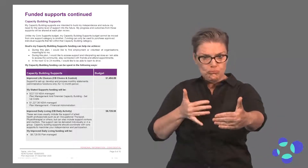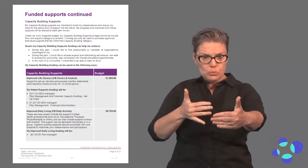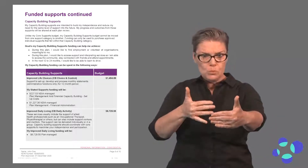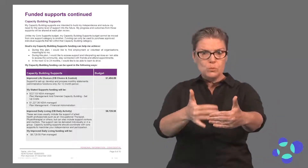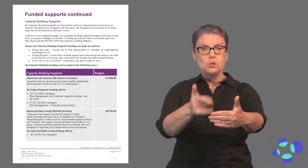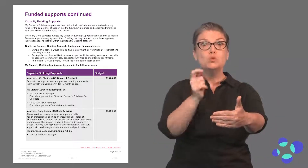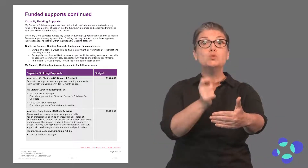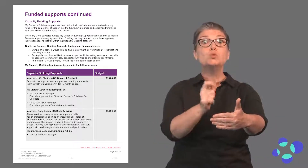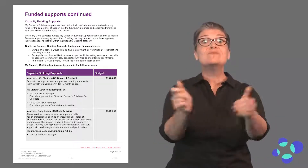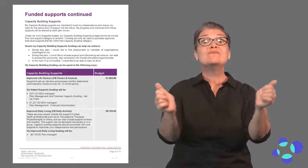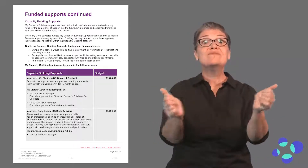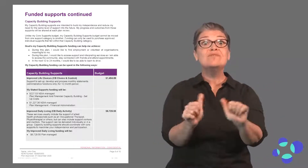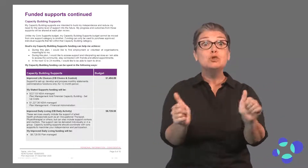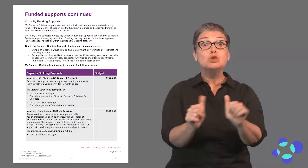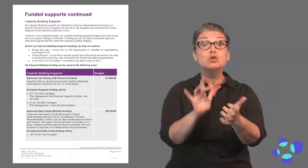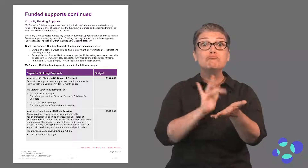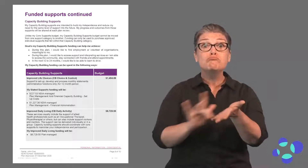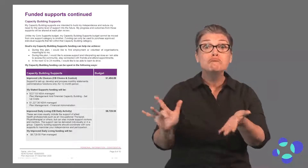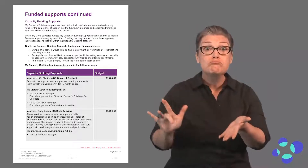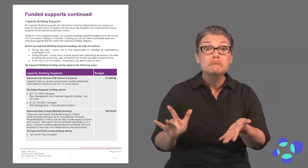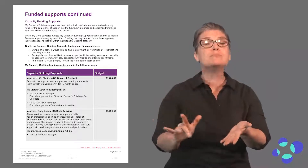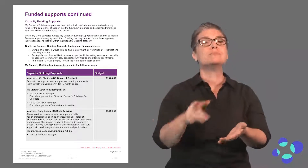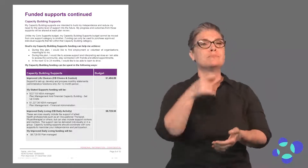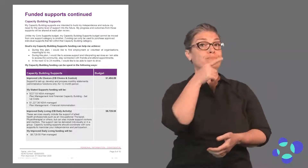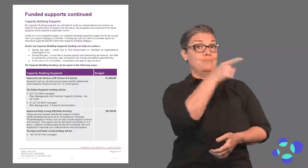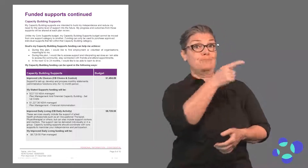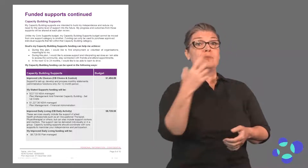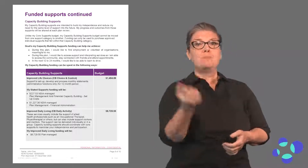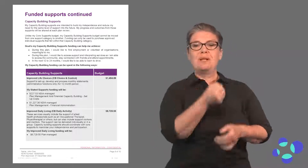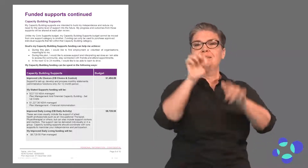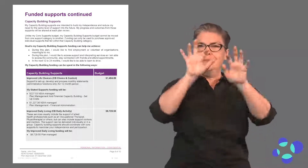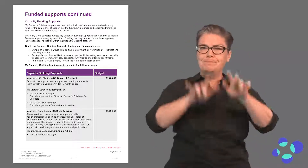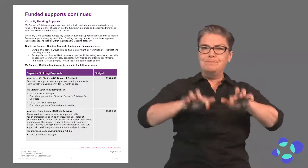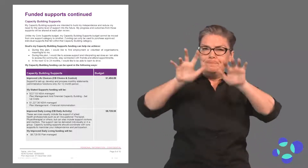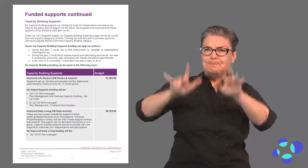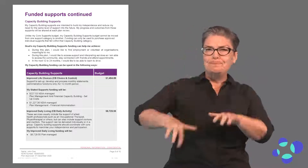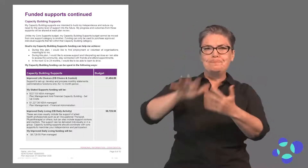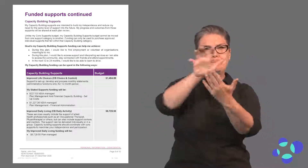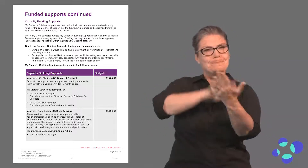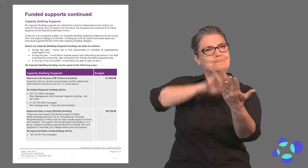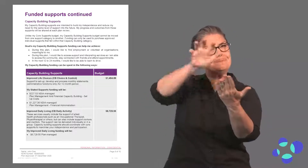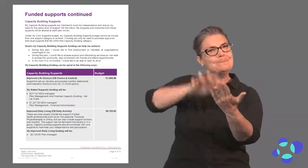Towards the end of the plan, when funds are exhausted, a Support Coordinator